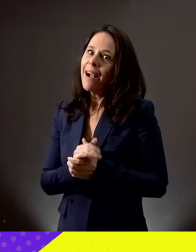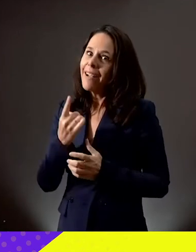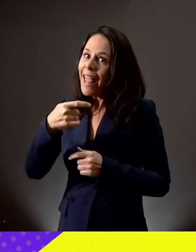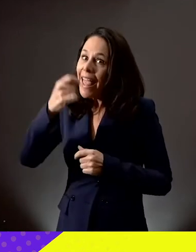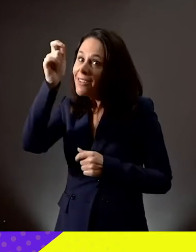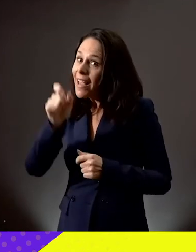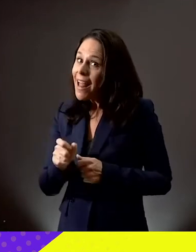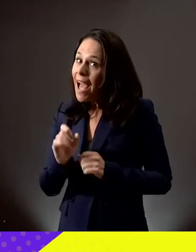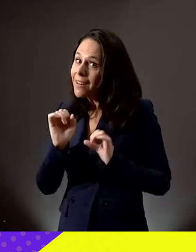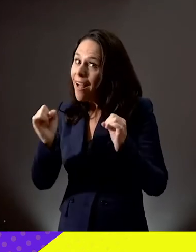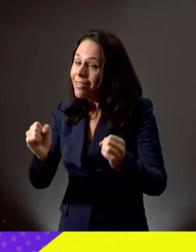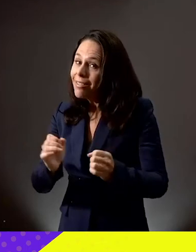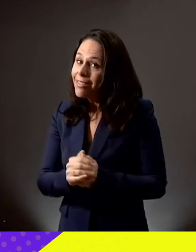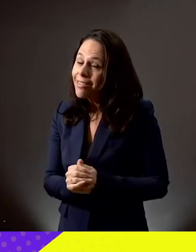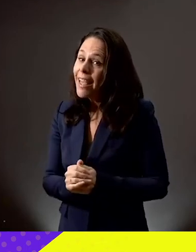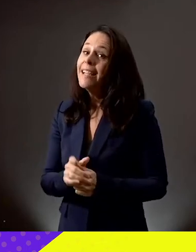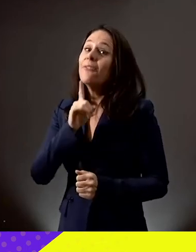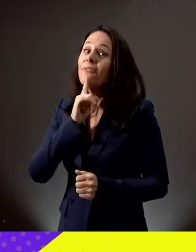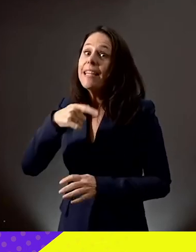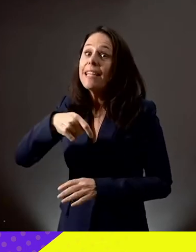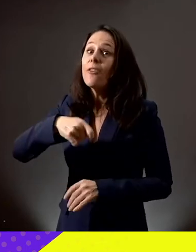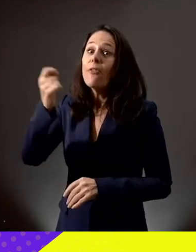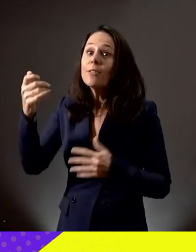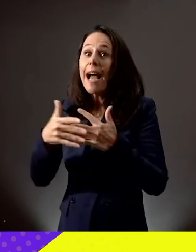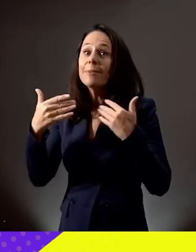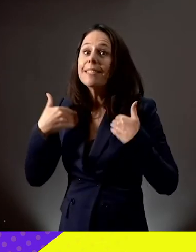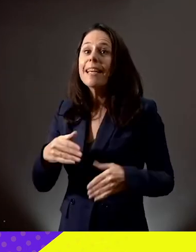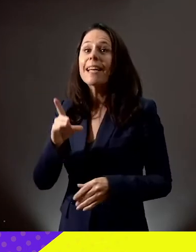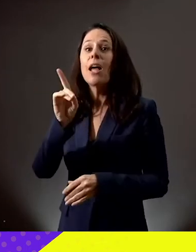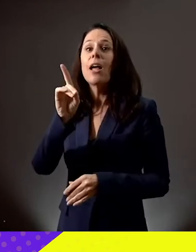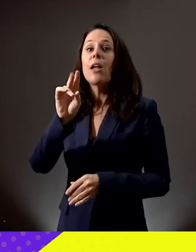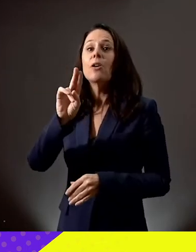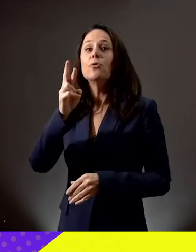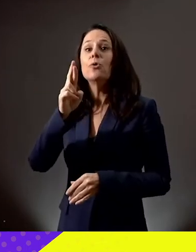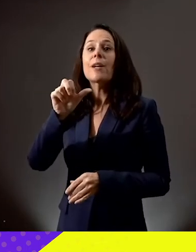Ladies and gentlemen, the winner is Dura Vermeer Group with Bureau Social Return.